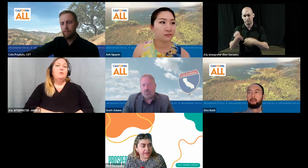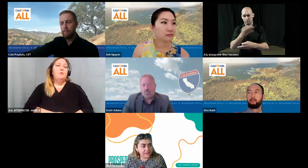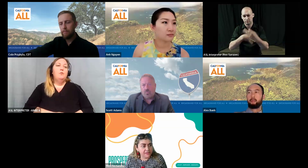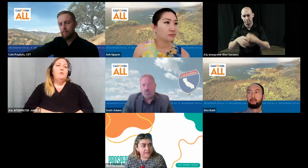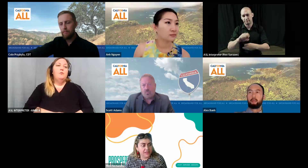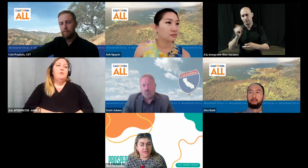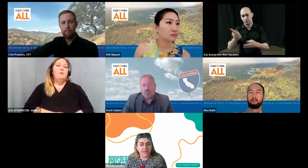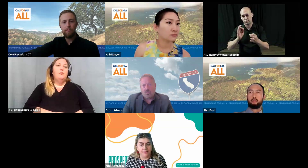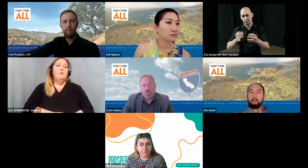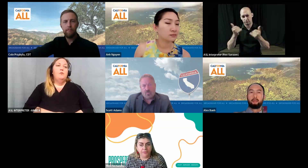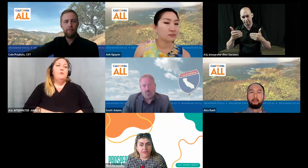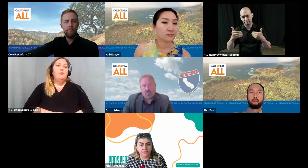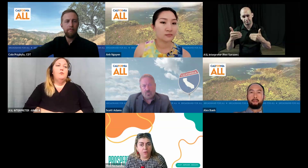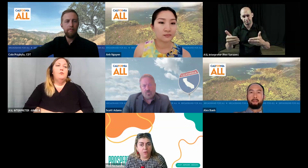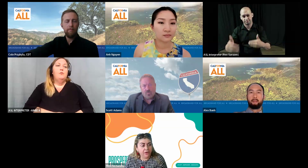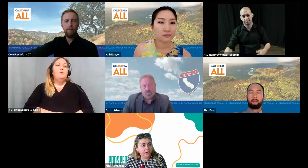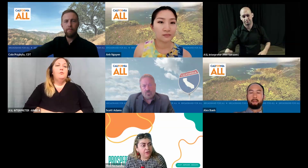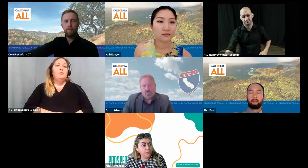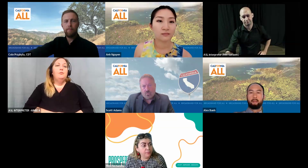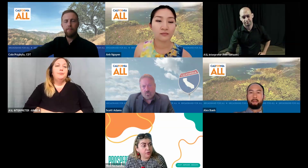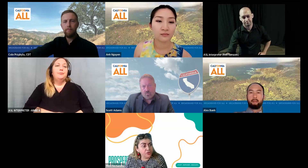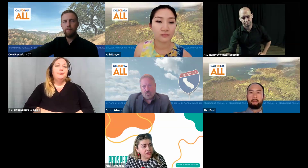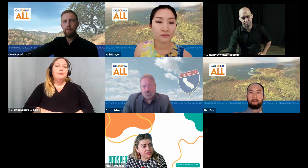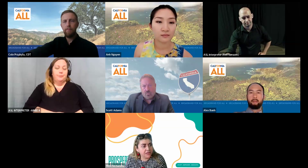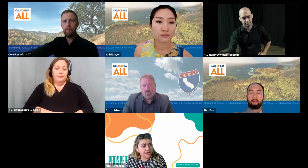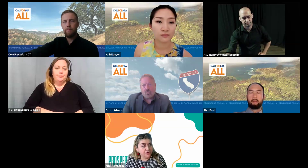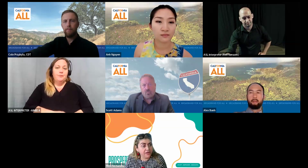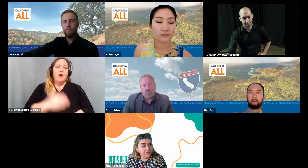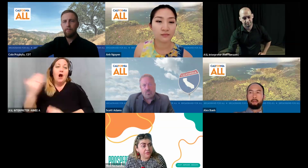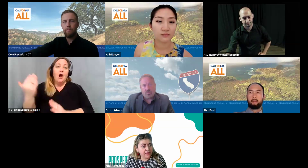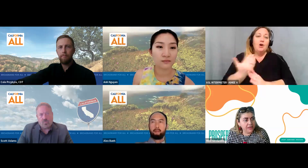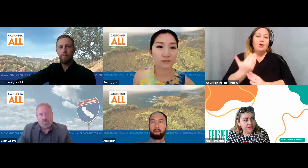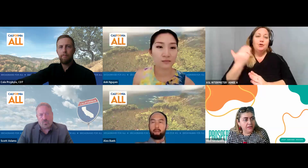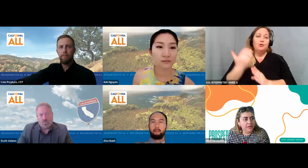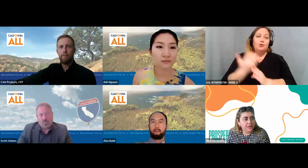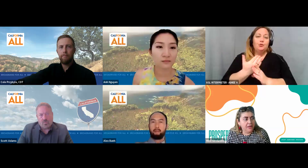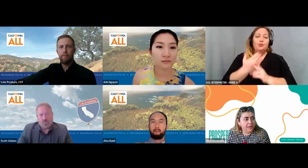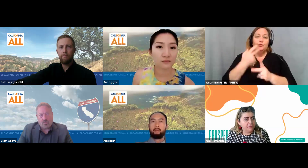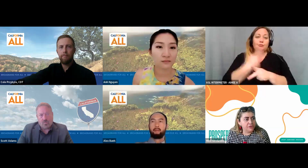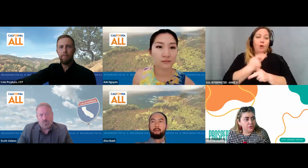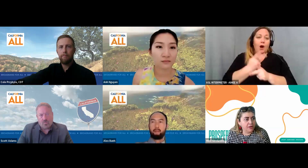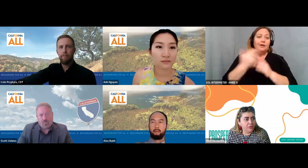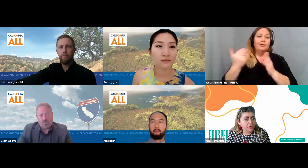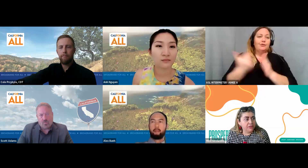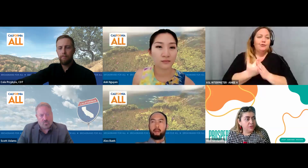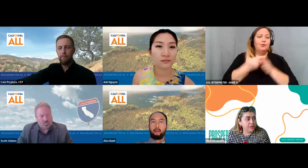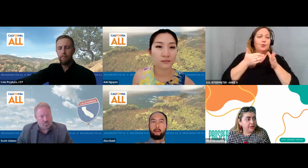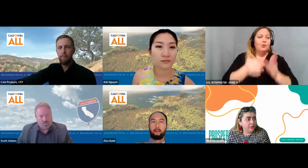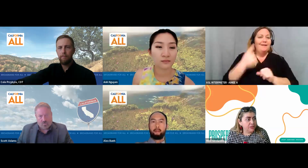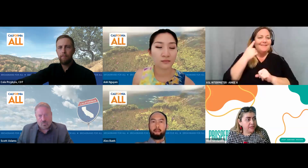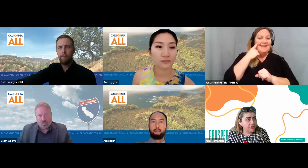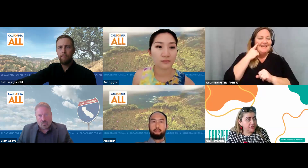of access require new approaches and innovative thinking. So I would love to be in a conversation